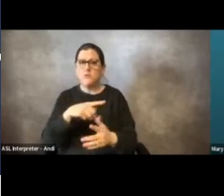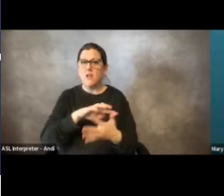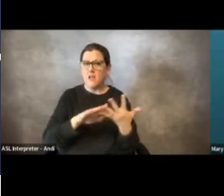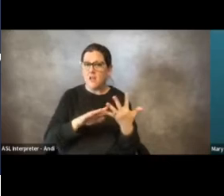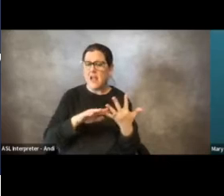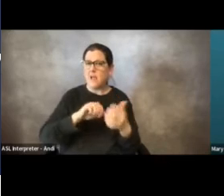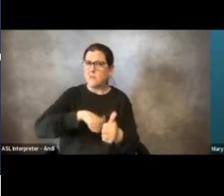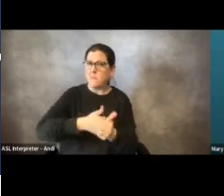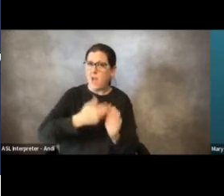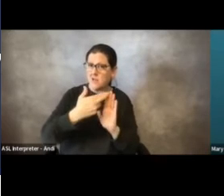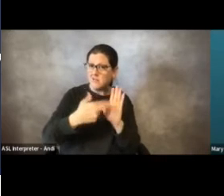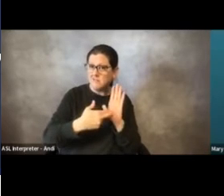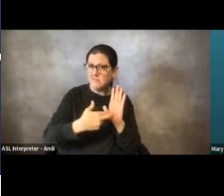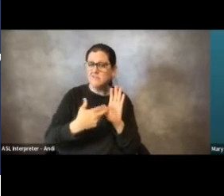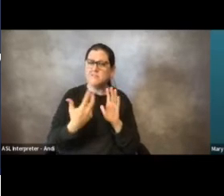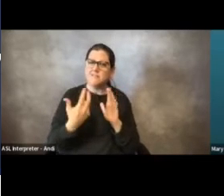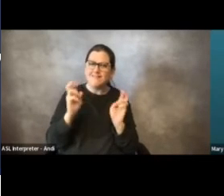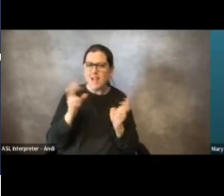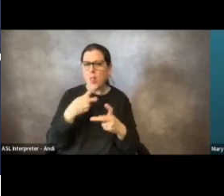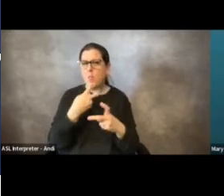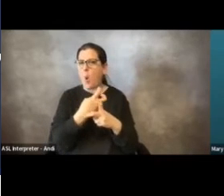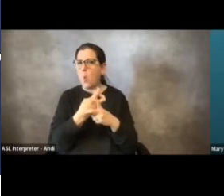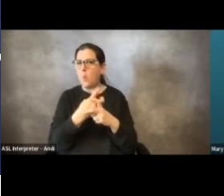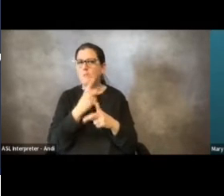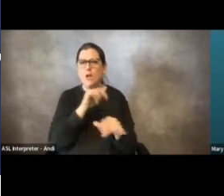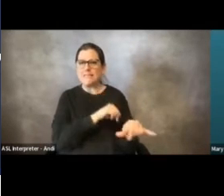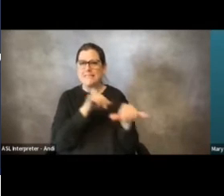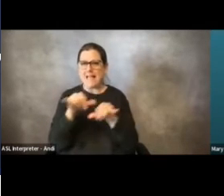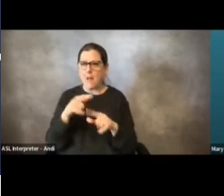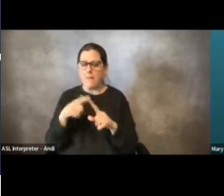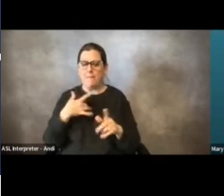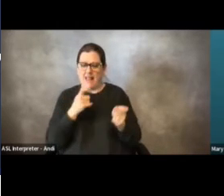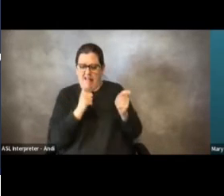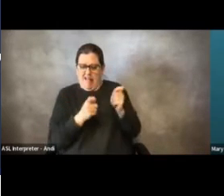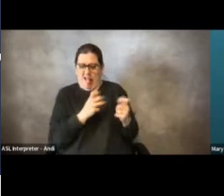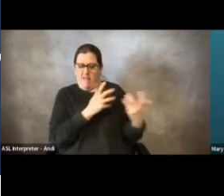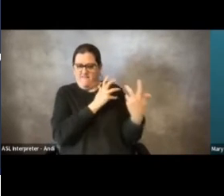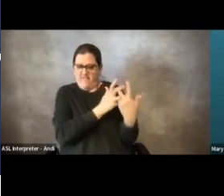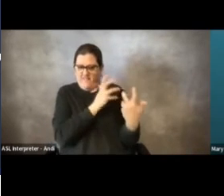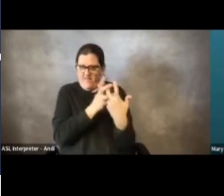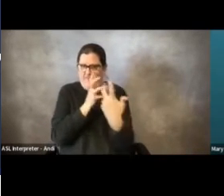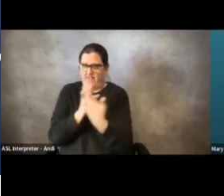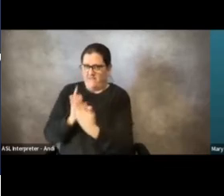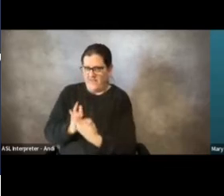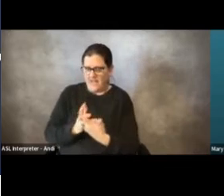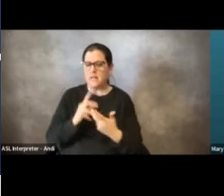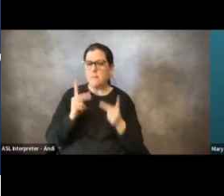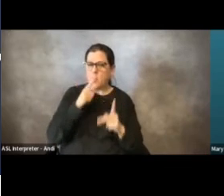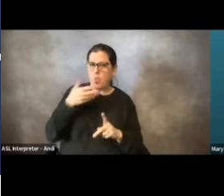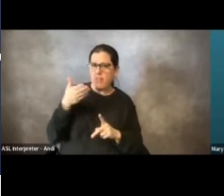same across the the audiences, but we really tailor the information in a way so that those individuals attending can use it in their day to day life